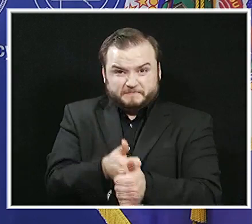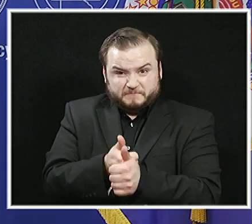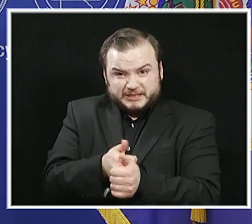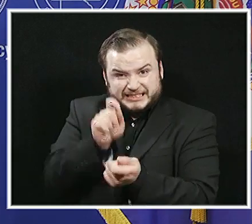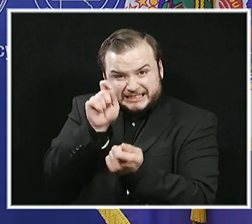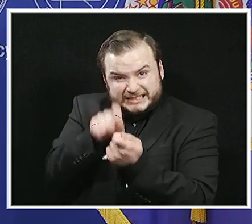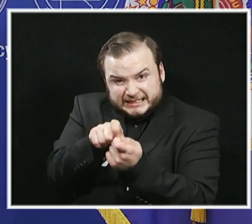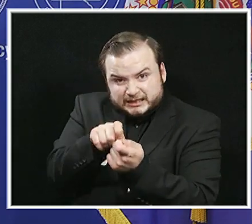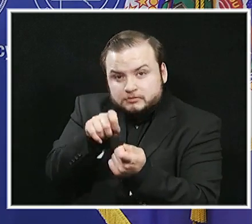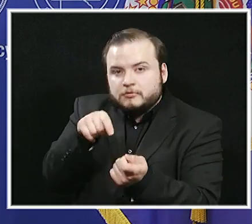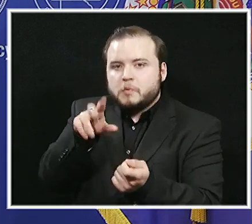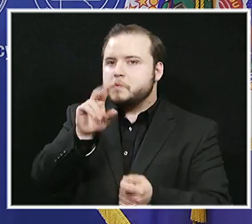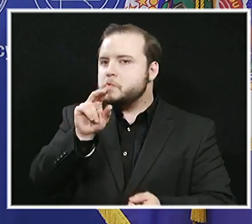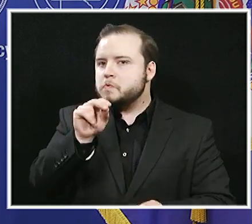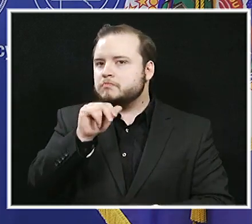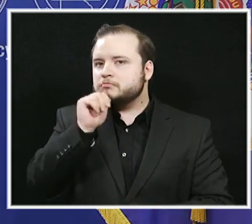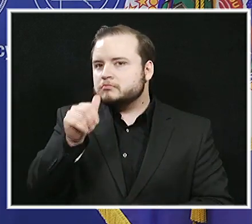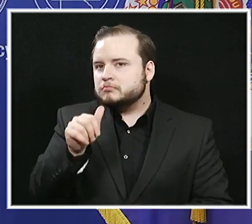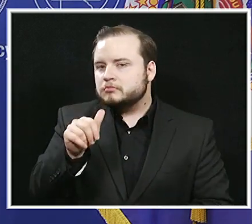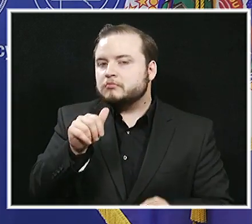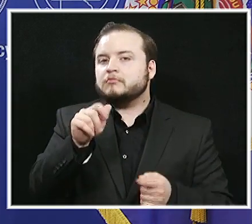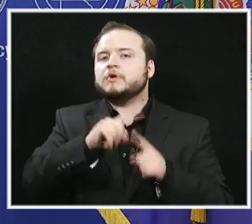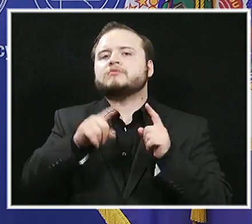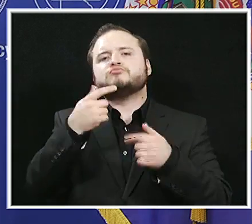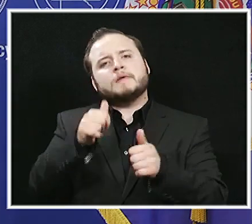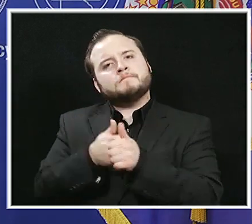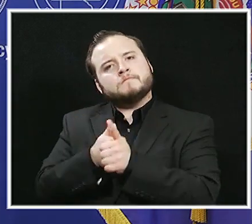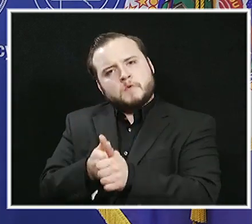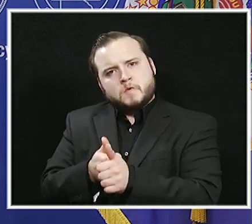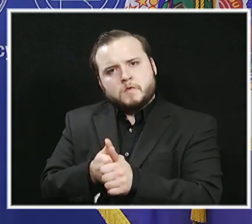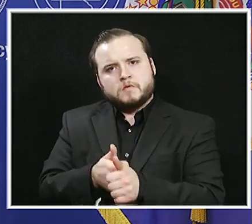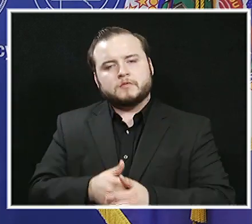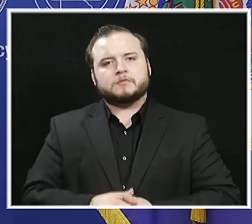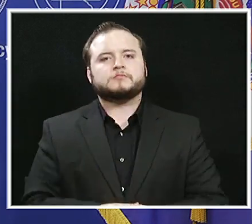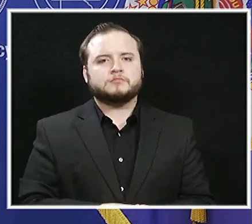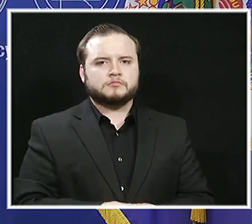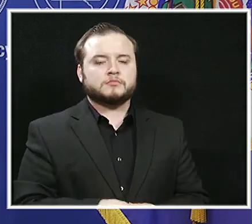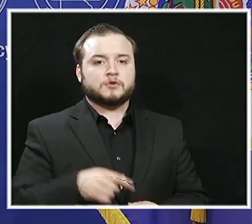You don't have to use that template exactly but it's there for your use, we are not asking businesses to